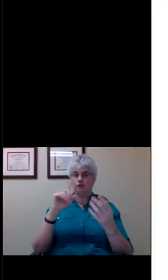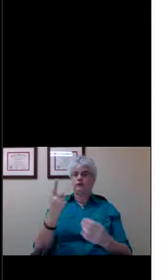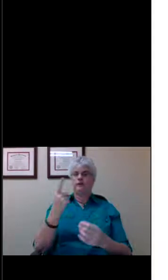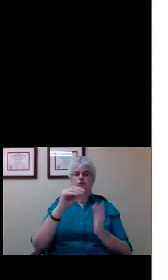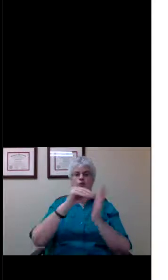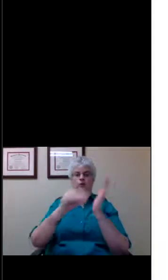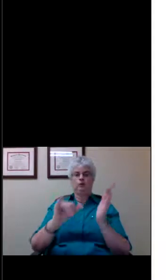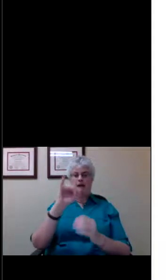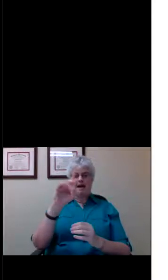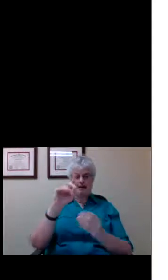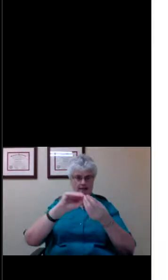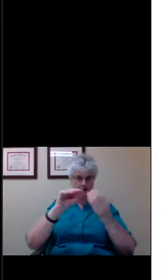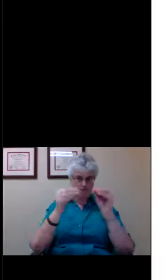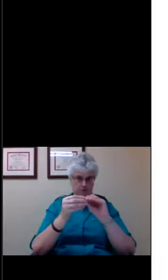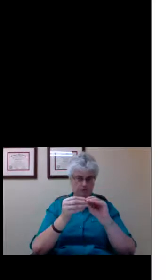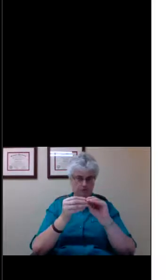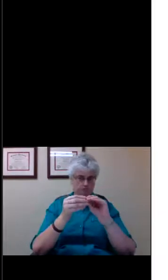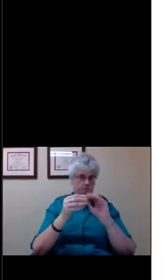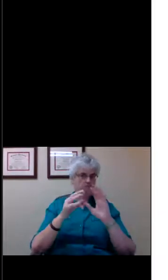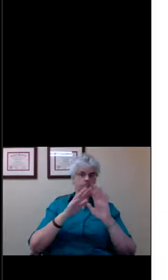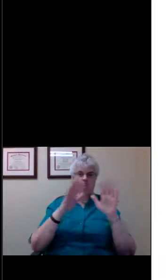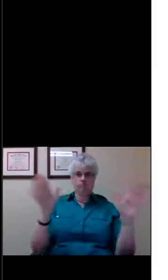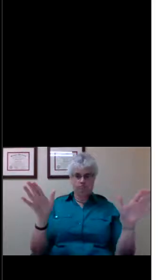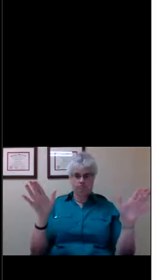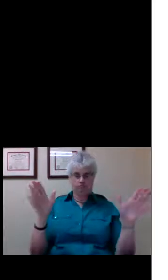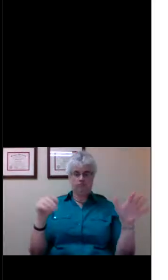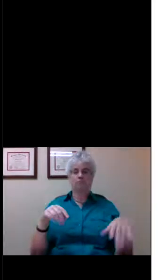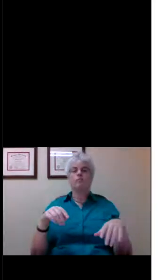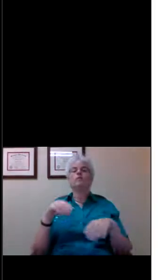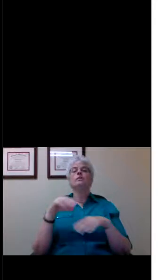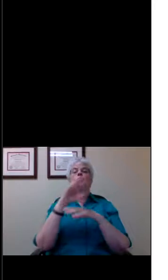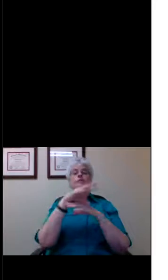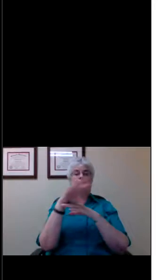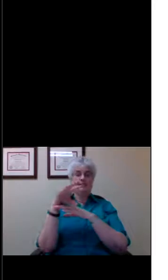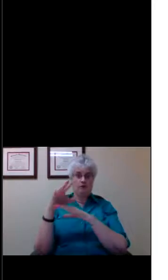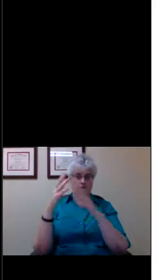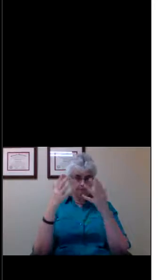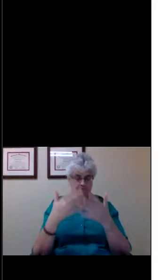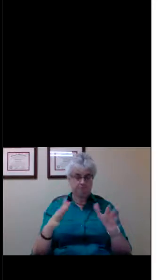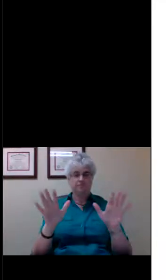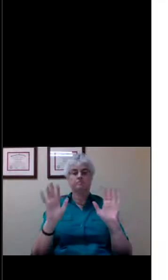no identifying information. It was just student ID numbers. So we were able to